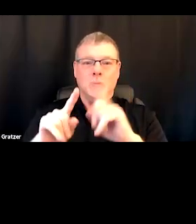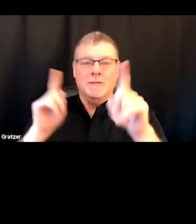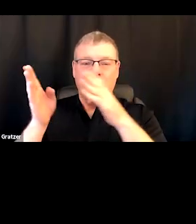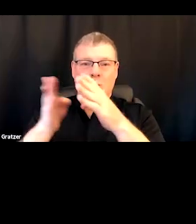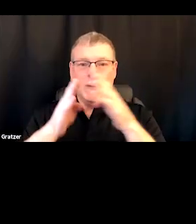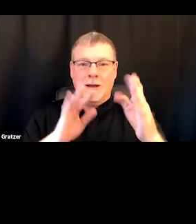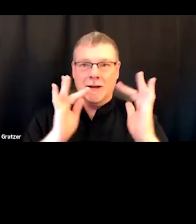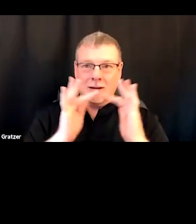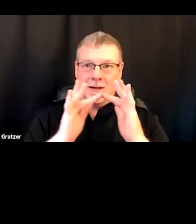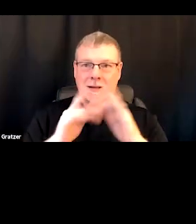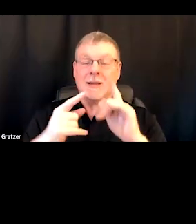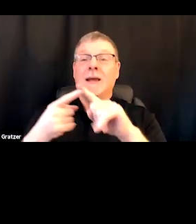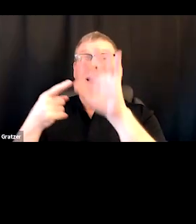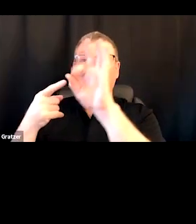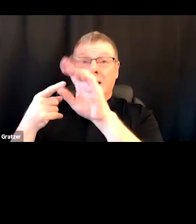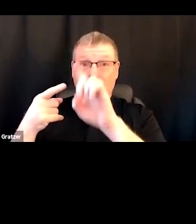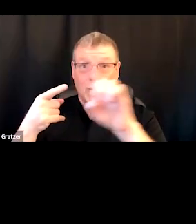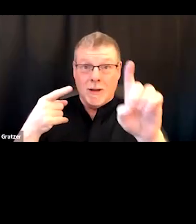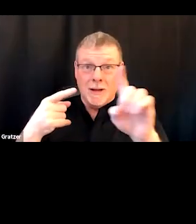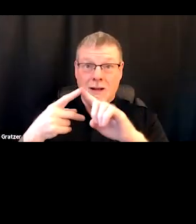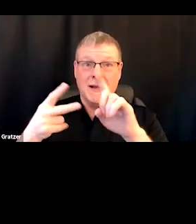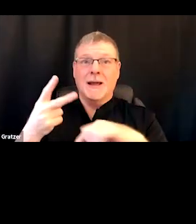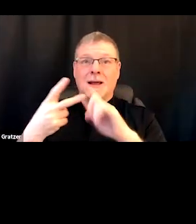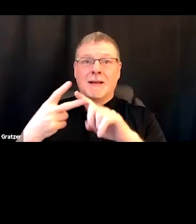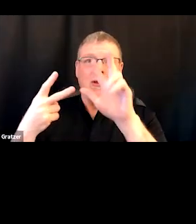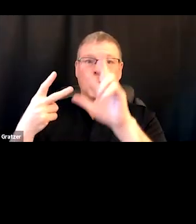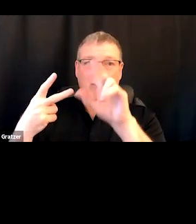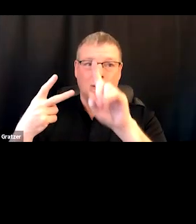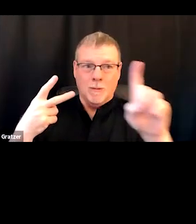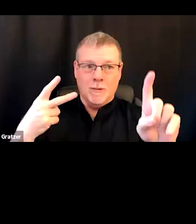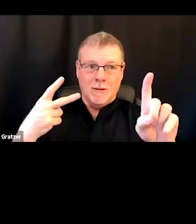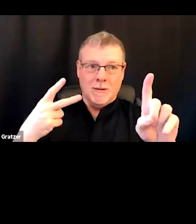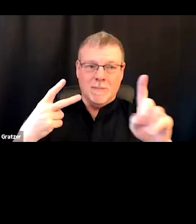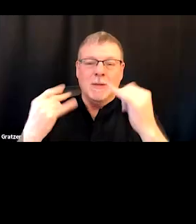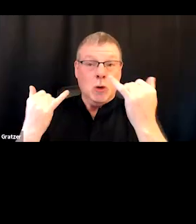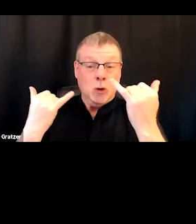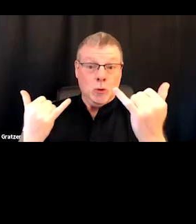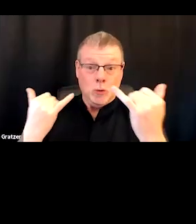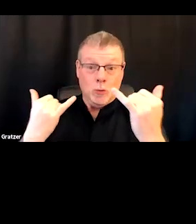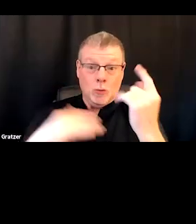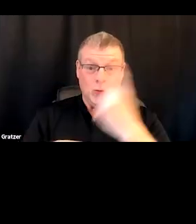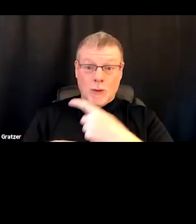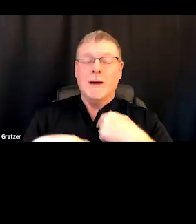So there's the 911 and then through 311, and today I'll be focusing on the options